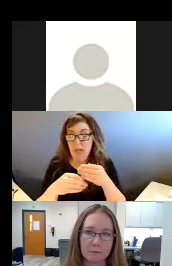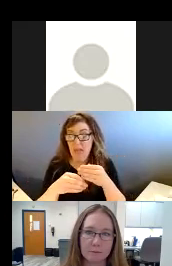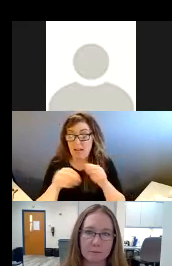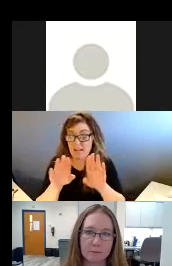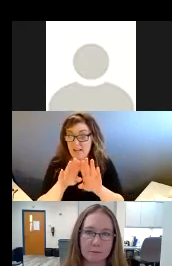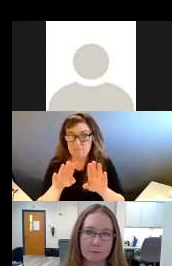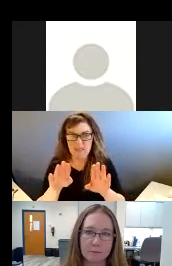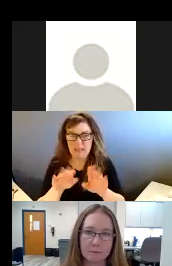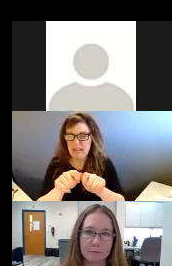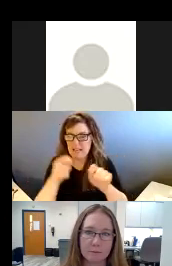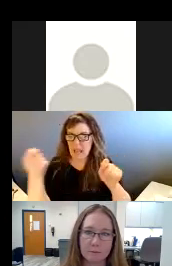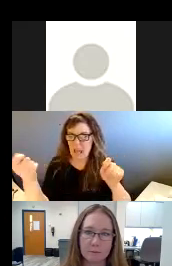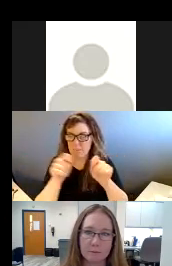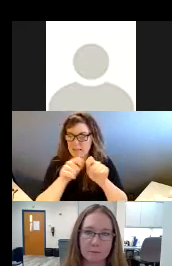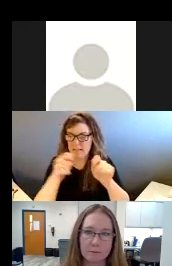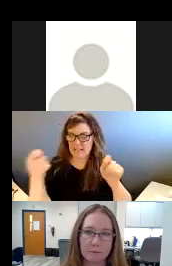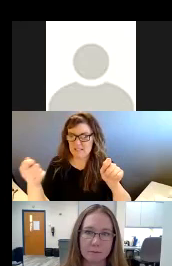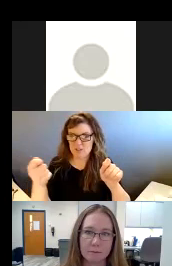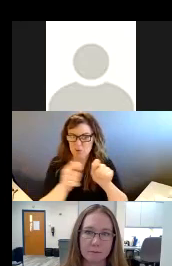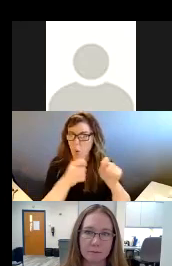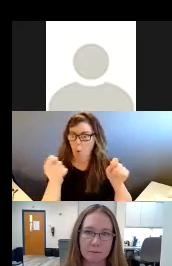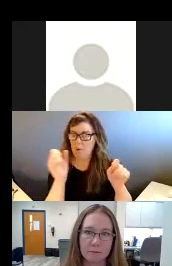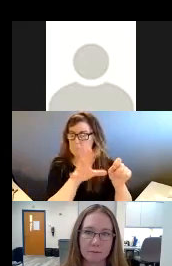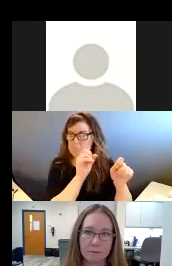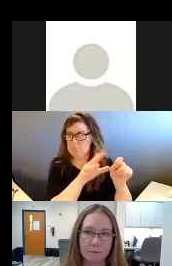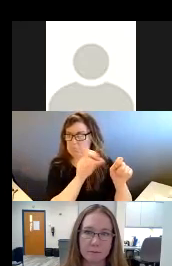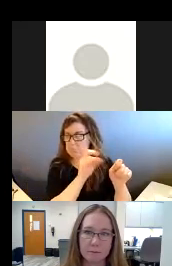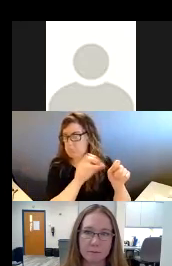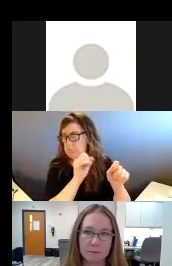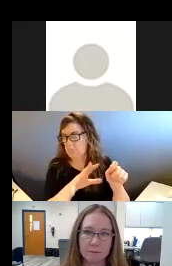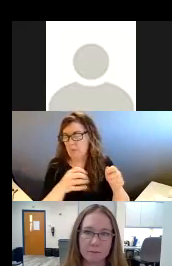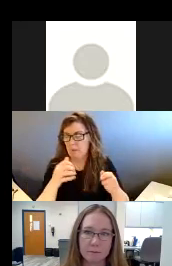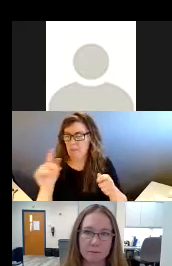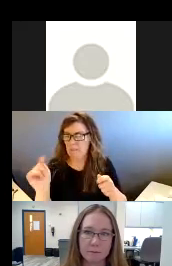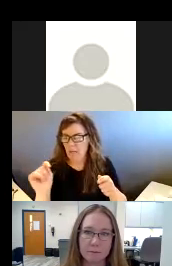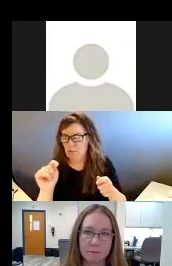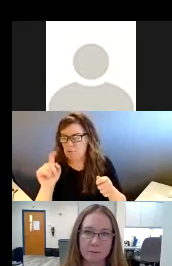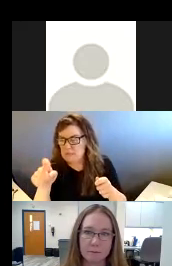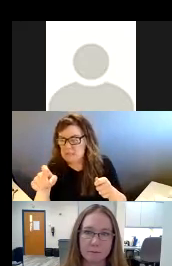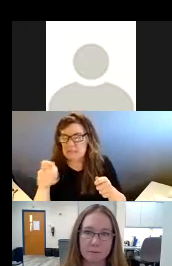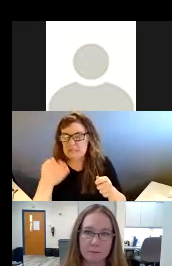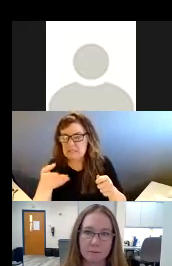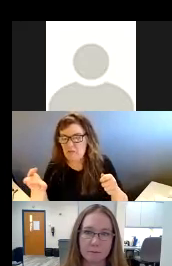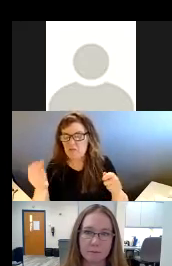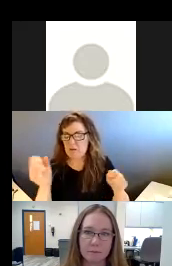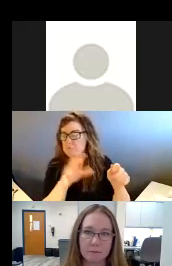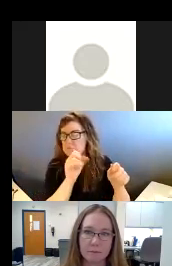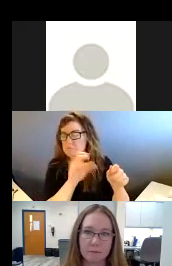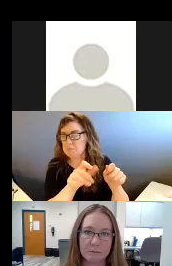HIS SHOWER ITEMS AND HIS TOILETING ITEMS. THEY WERE TELLING ME DURING THIS, YOU KNOW, ONE